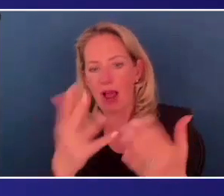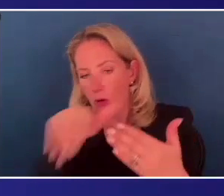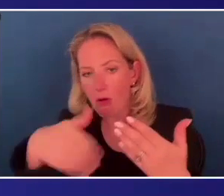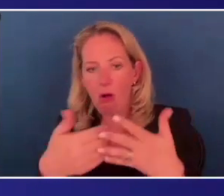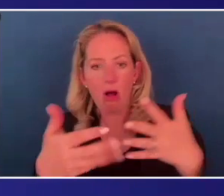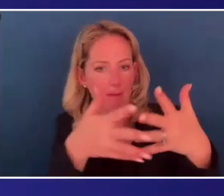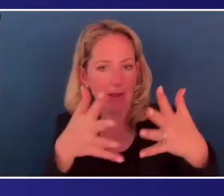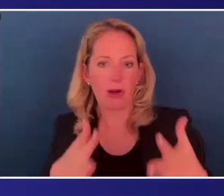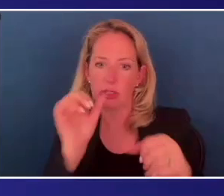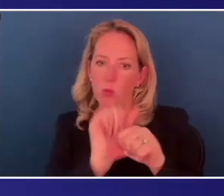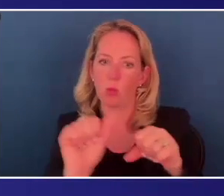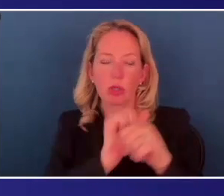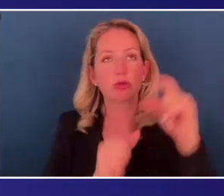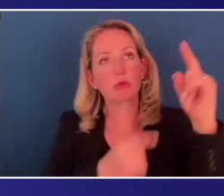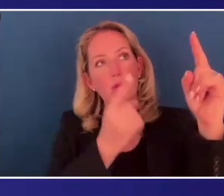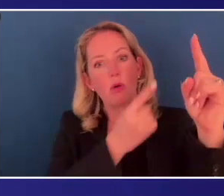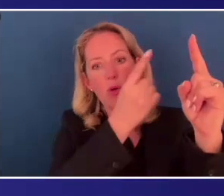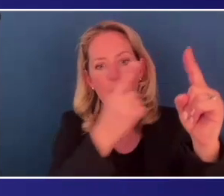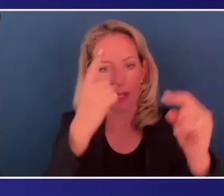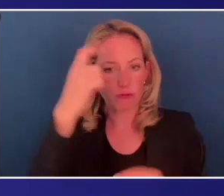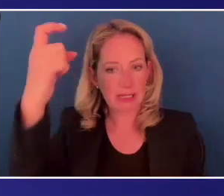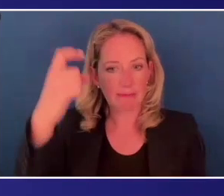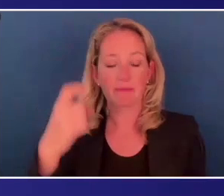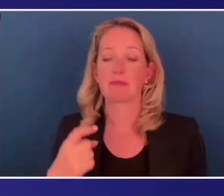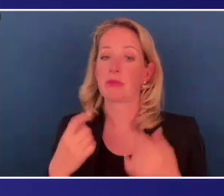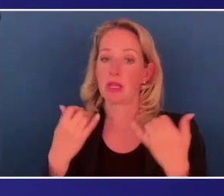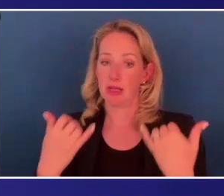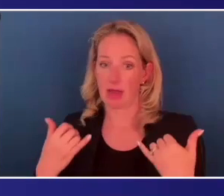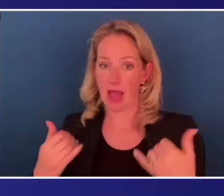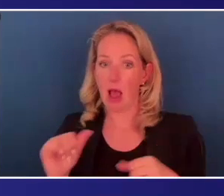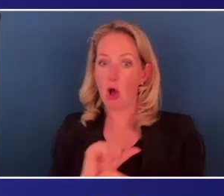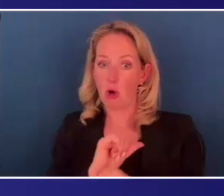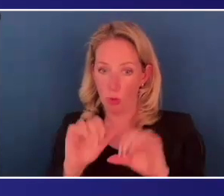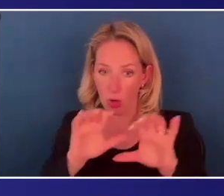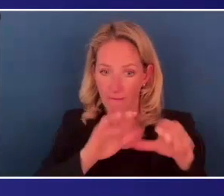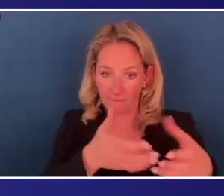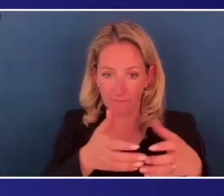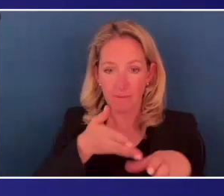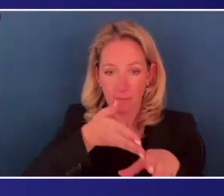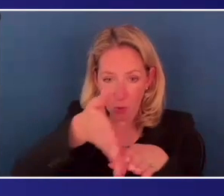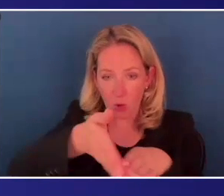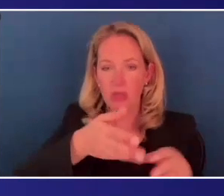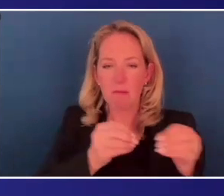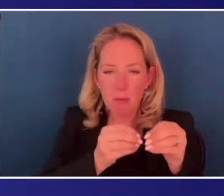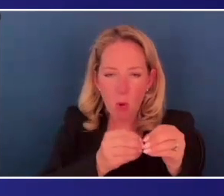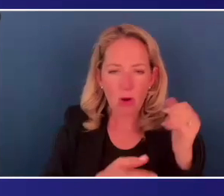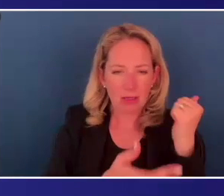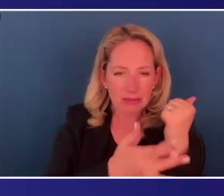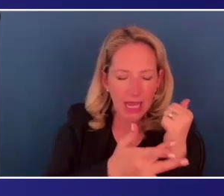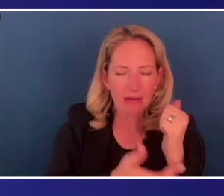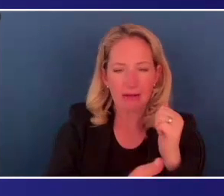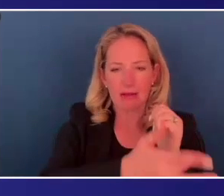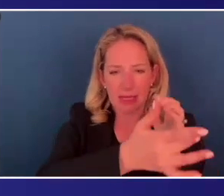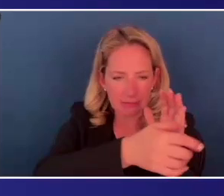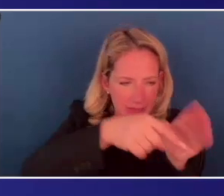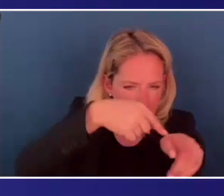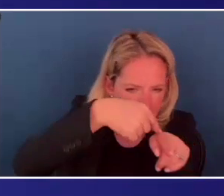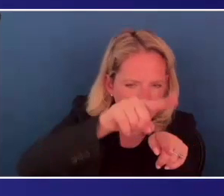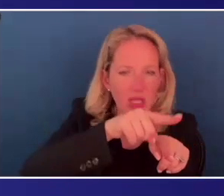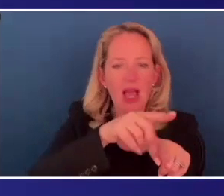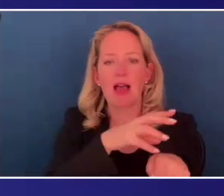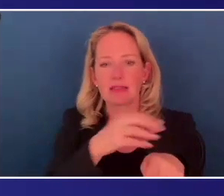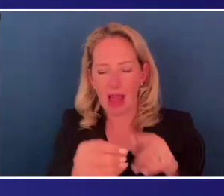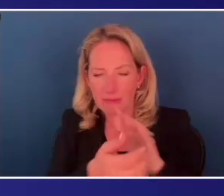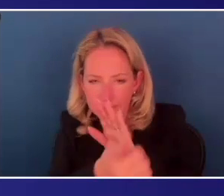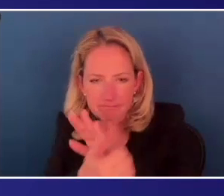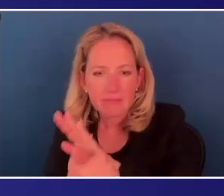In our current society as the workforce becomes increasingly specialized and technically competence and industries undergo rapid changes.